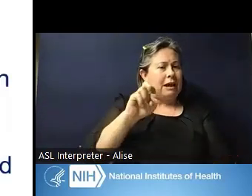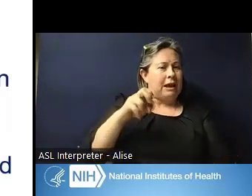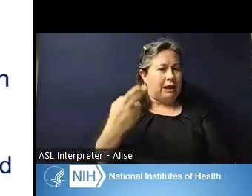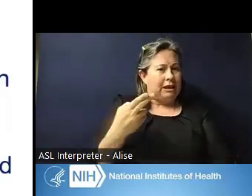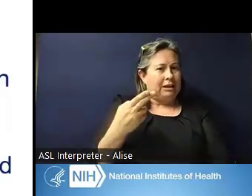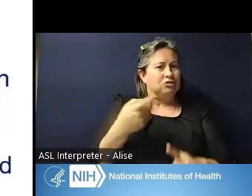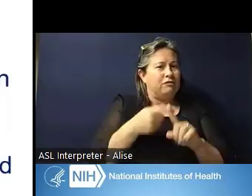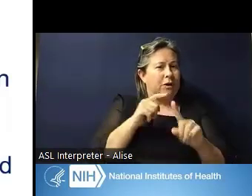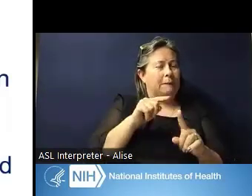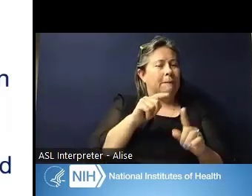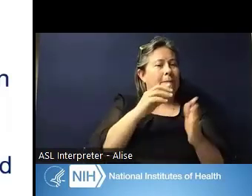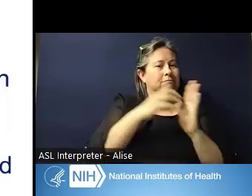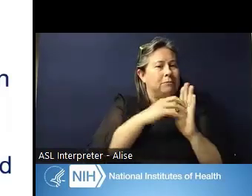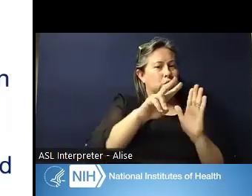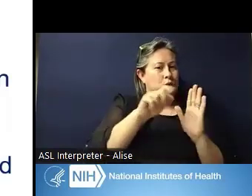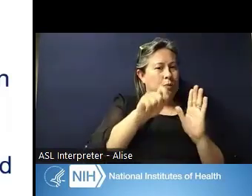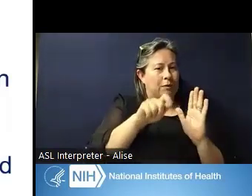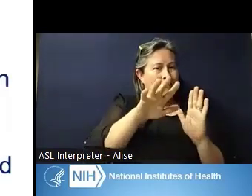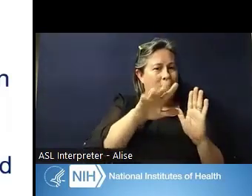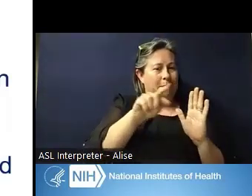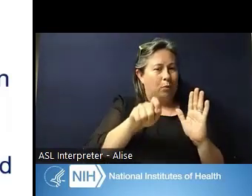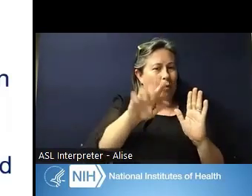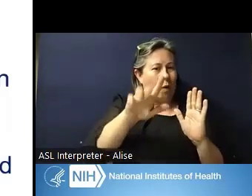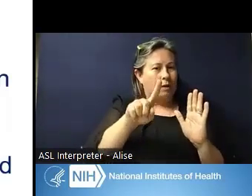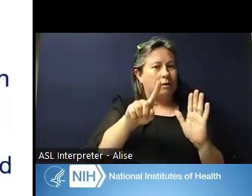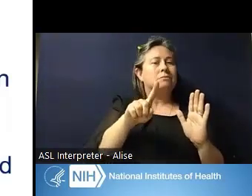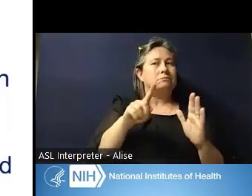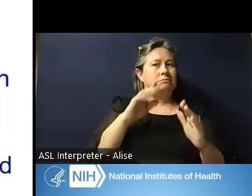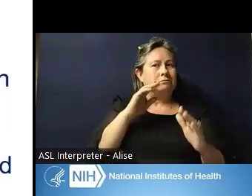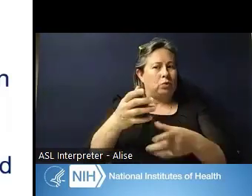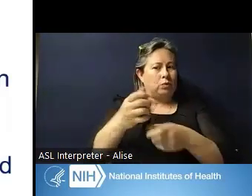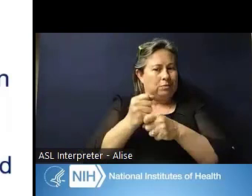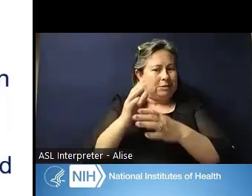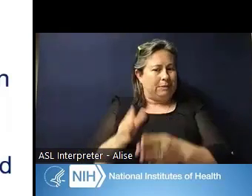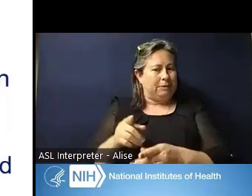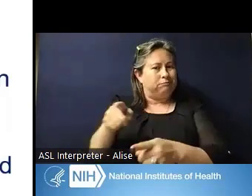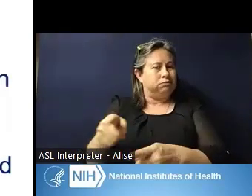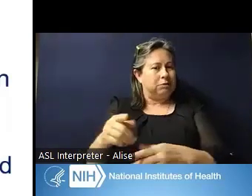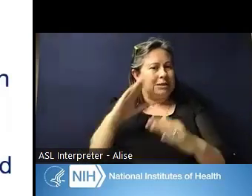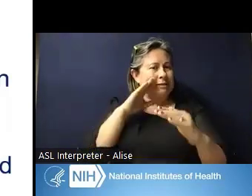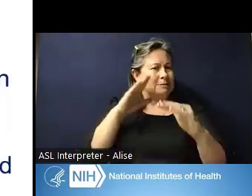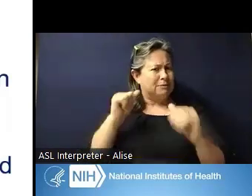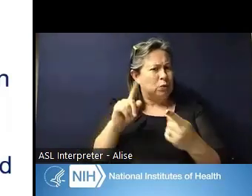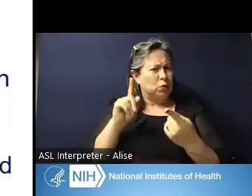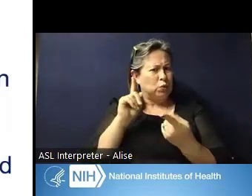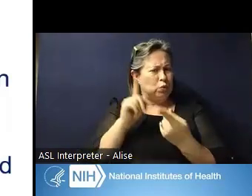2.5.1., recipients are expected to establish and maintain effective internal controls,